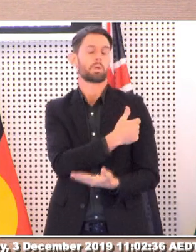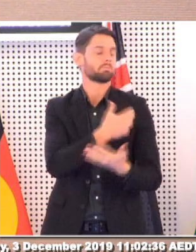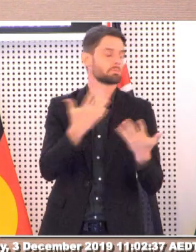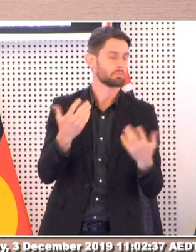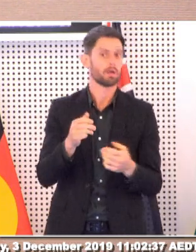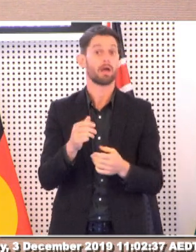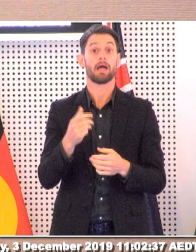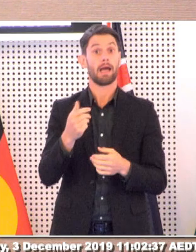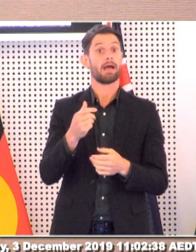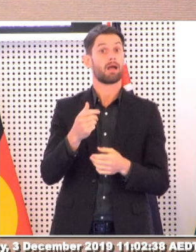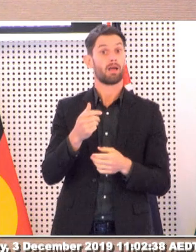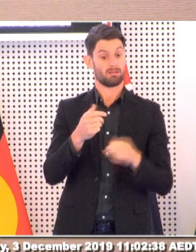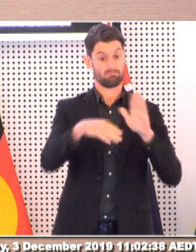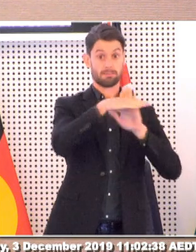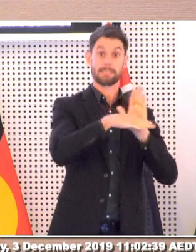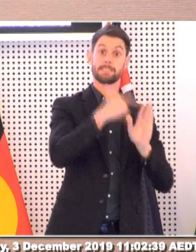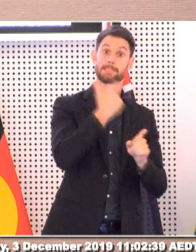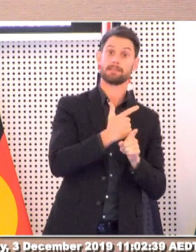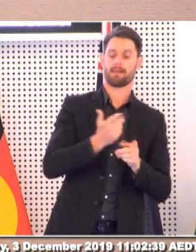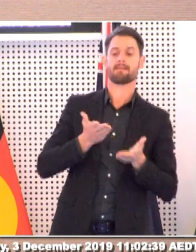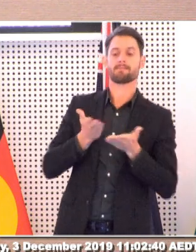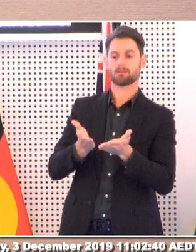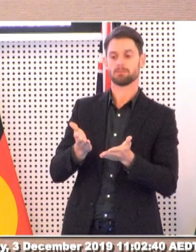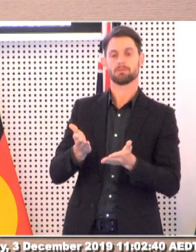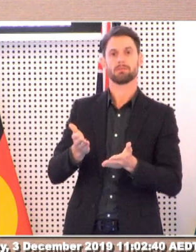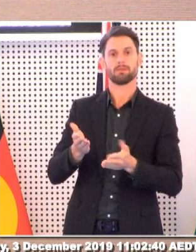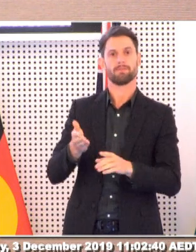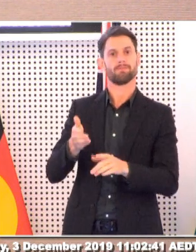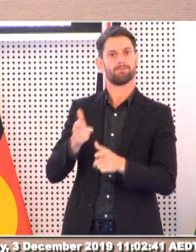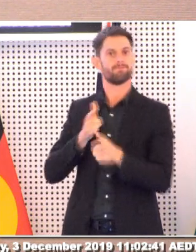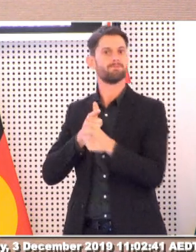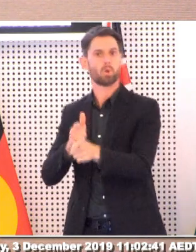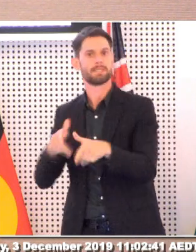to give them medication against their will, but also on maybe, let’s say,